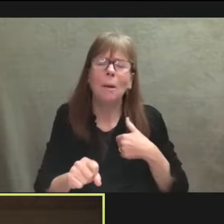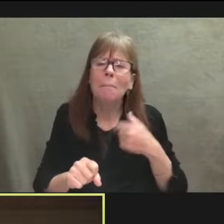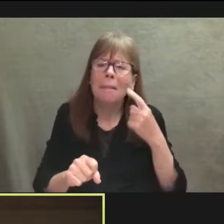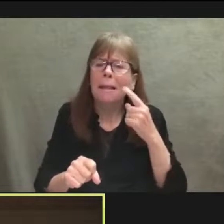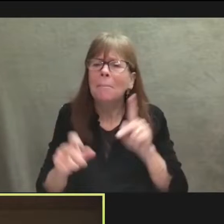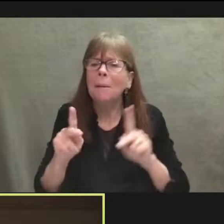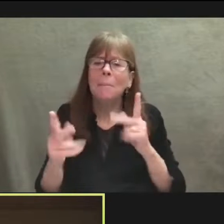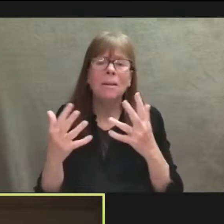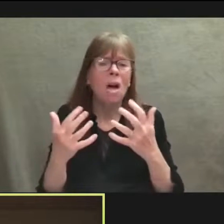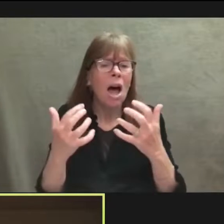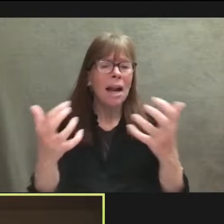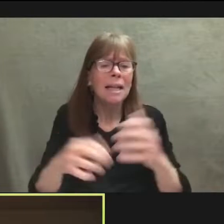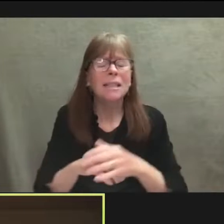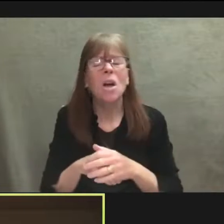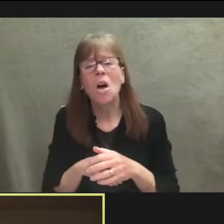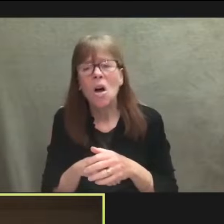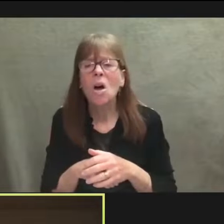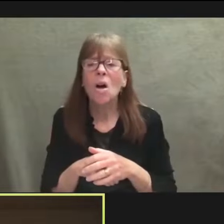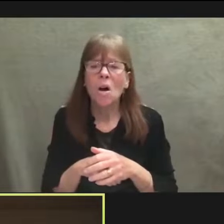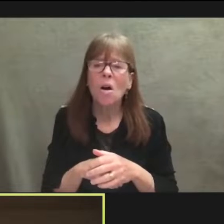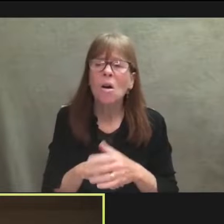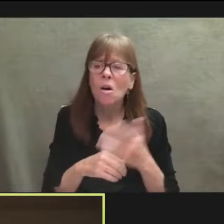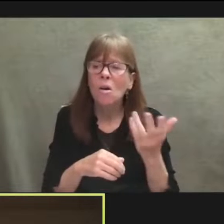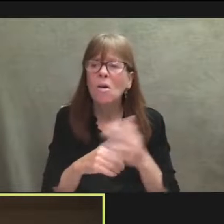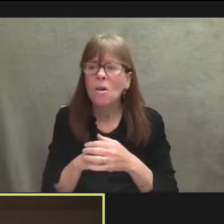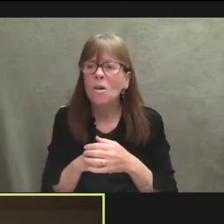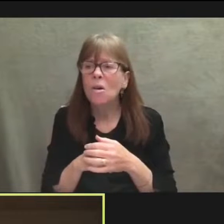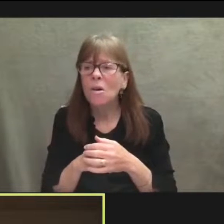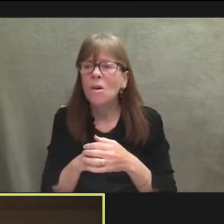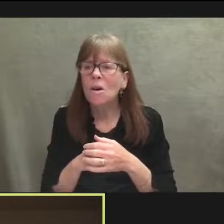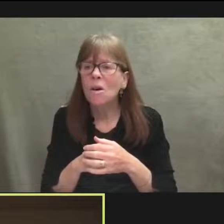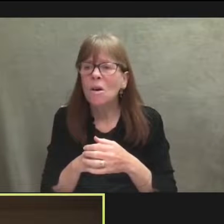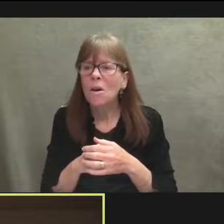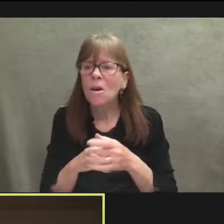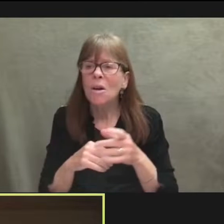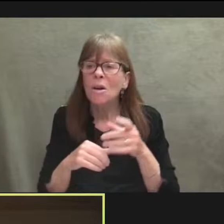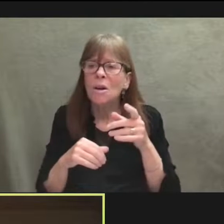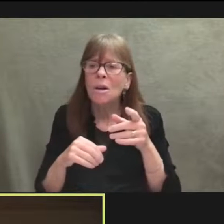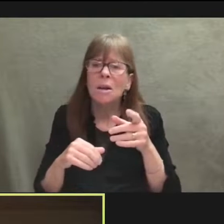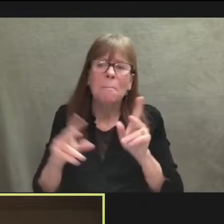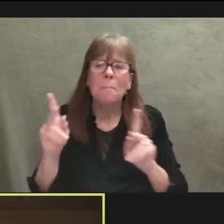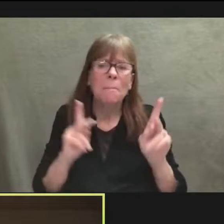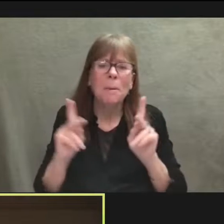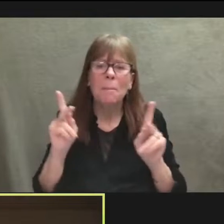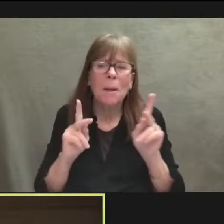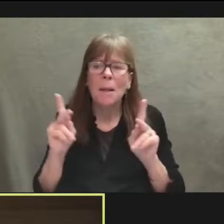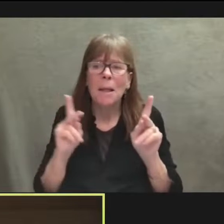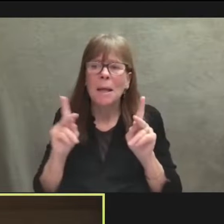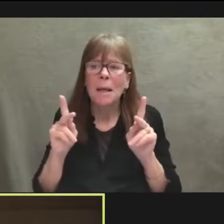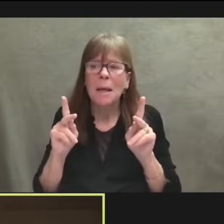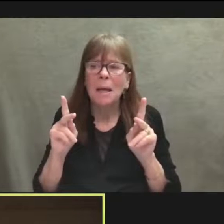you know, a world where everyone gets their needs met, like that sounds that’s highly unrealistic.”